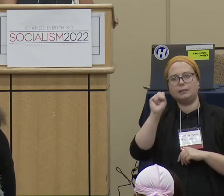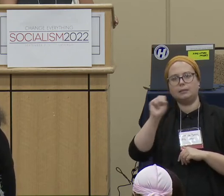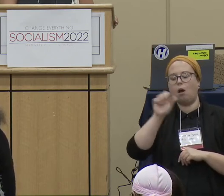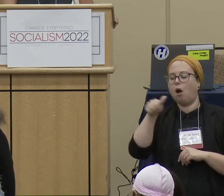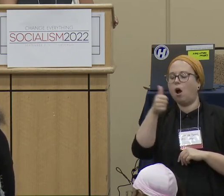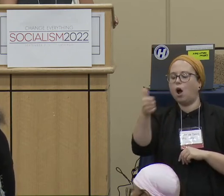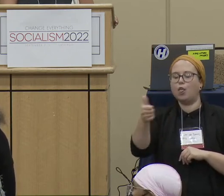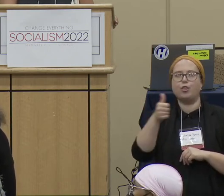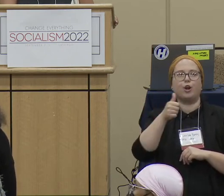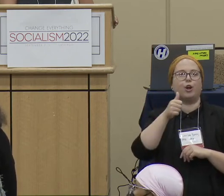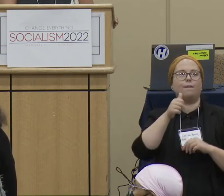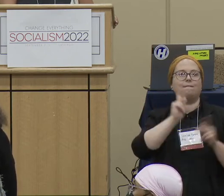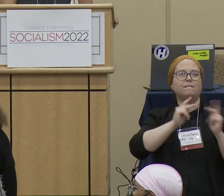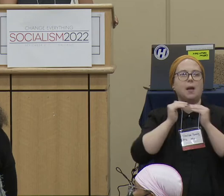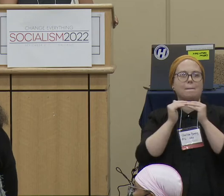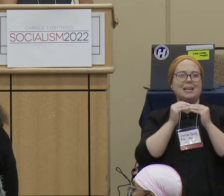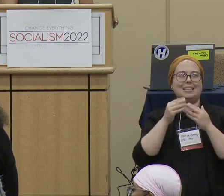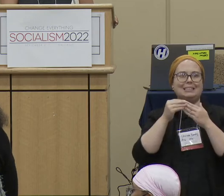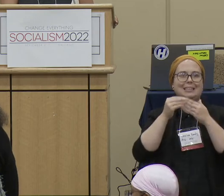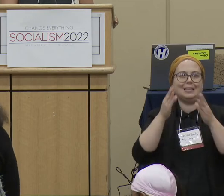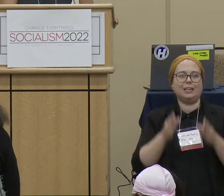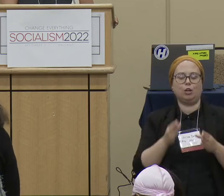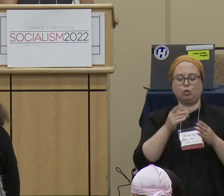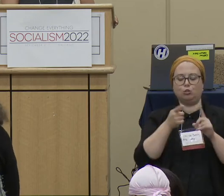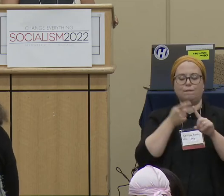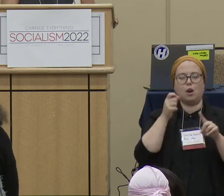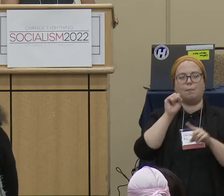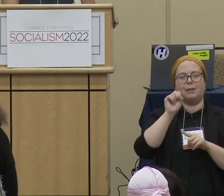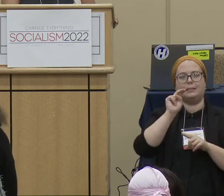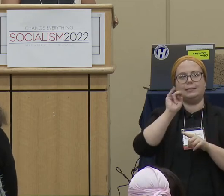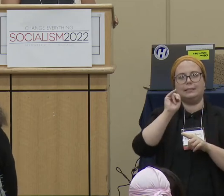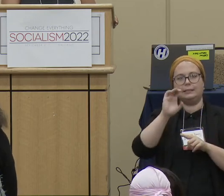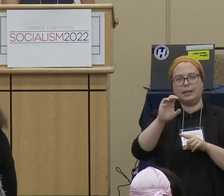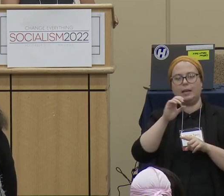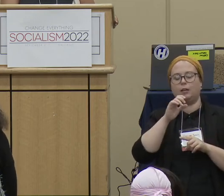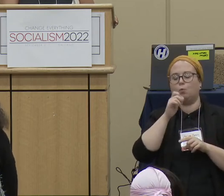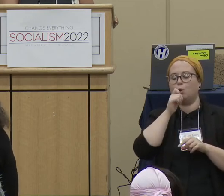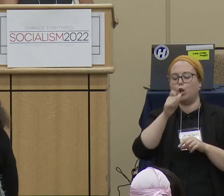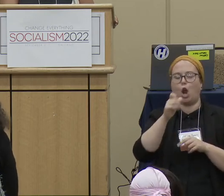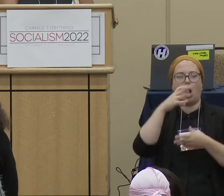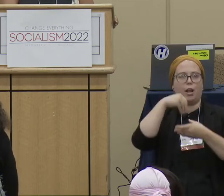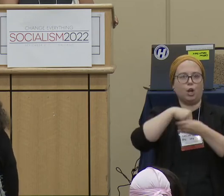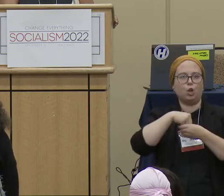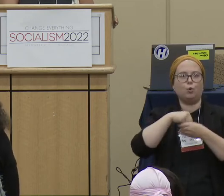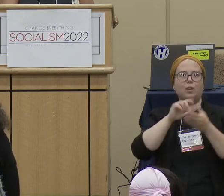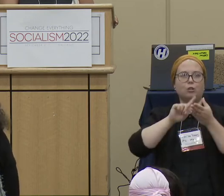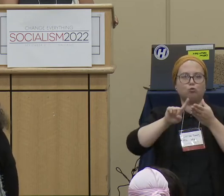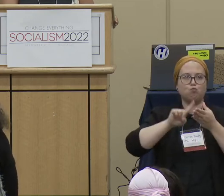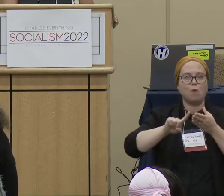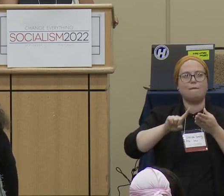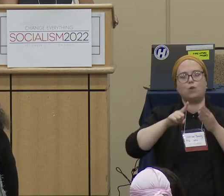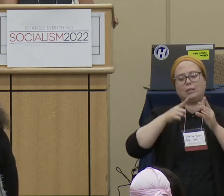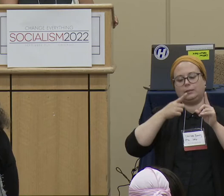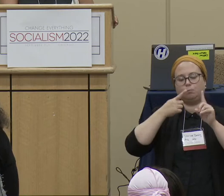Beal, Zsa Zahara, other leaders out of SNC were not included as